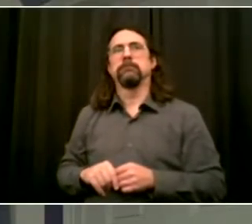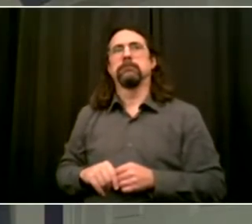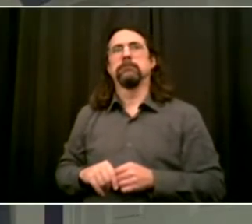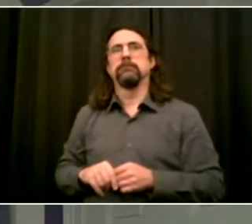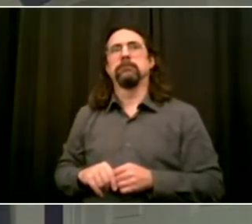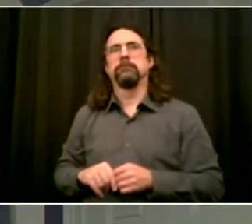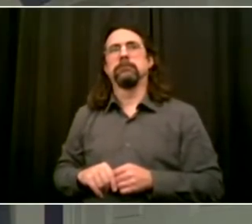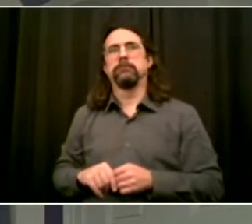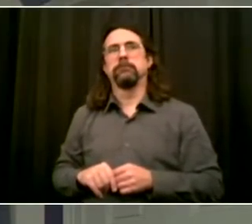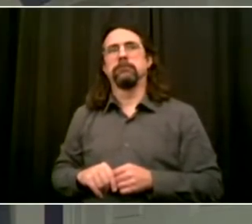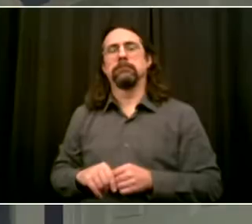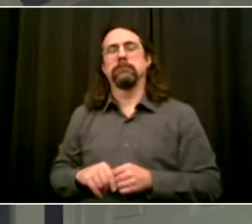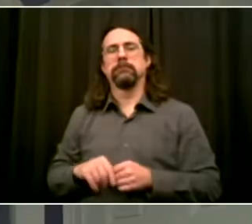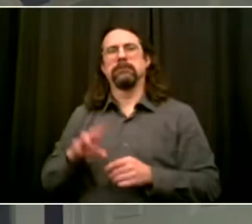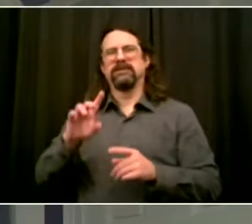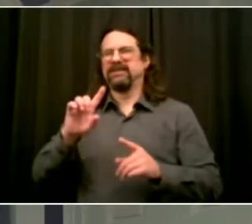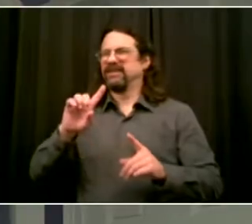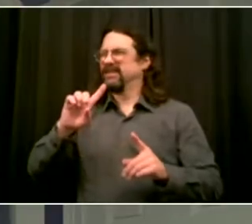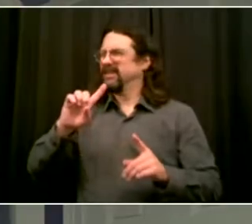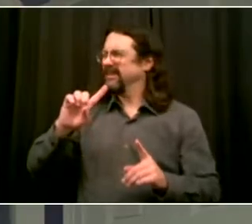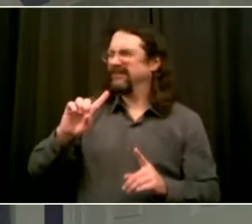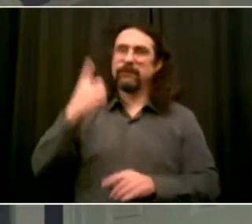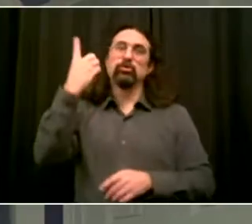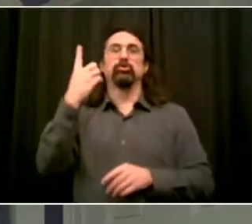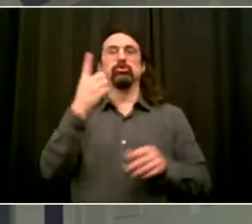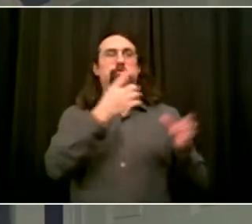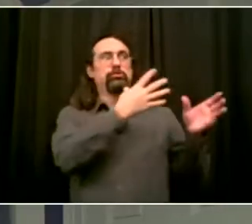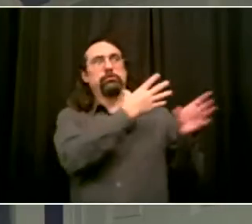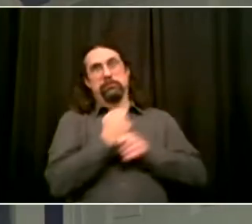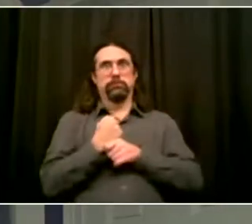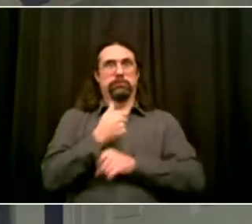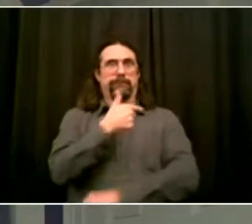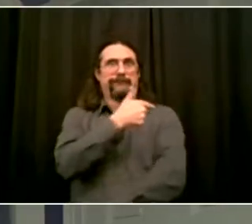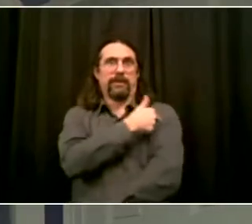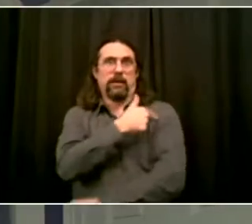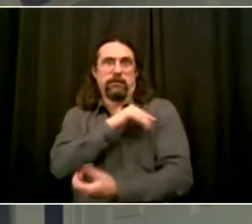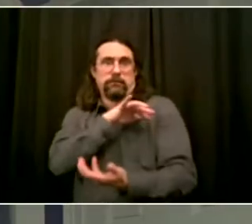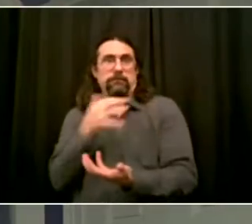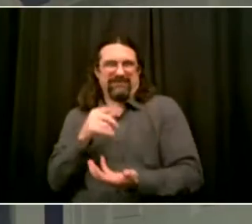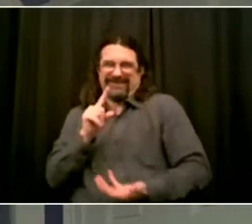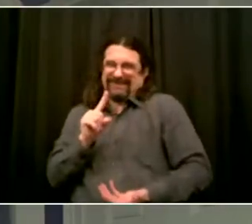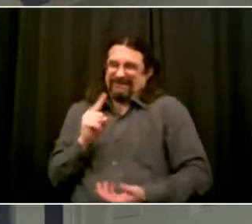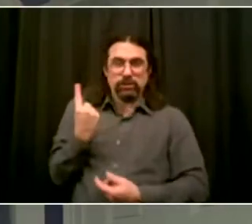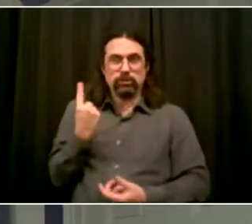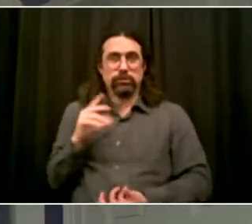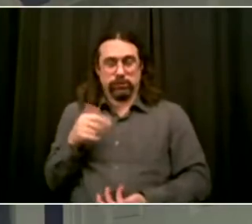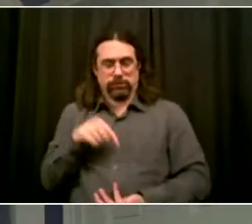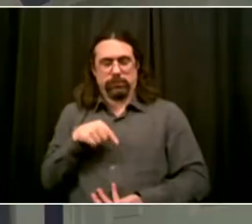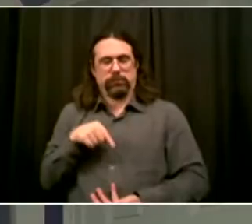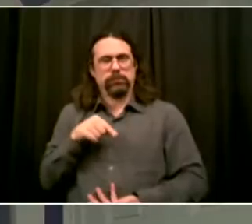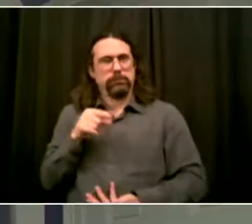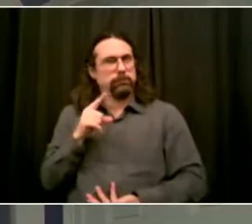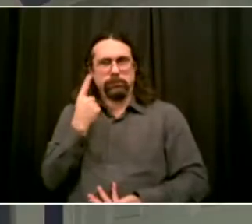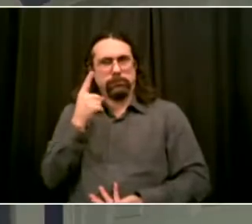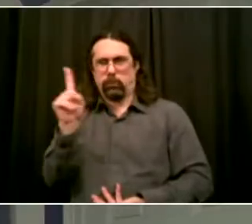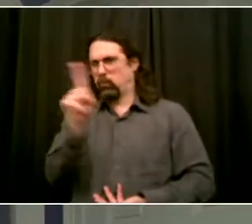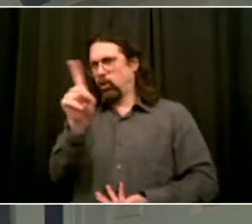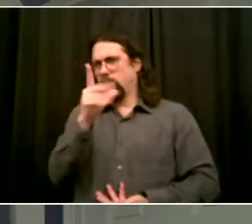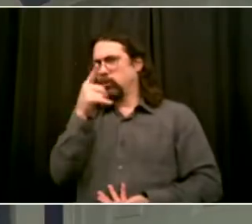US A BREAKDOWN OF HOW MANY AAE R HOSPITALS, NURSING HOMES?S? THE SECOND PART